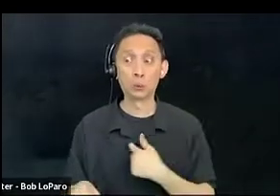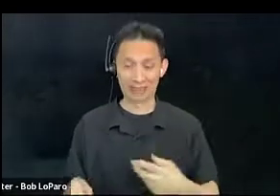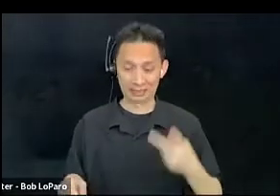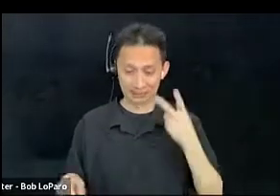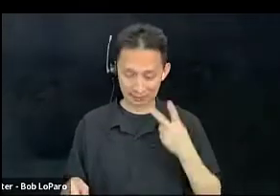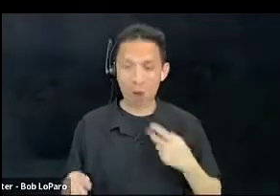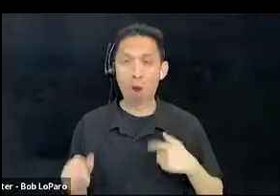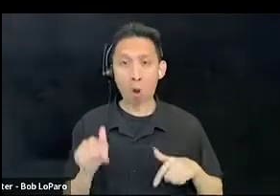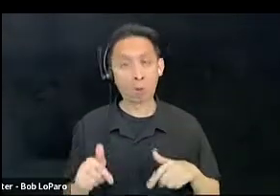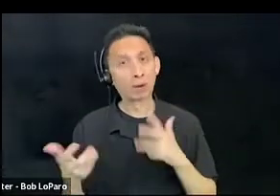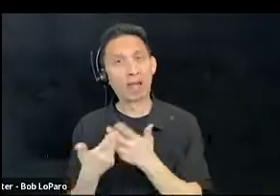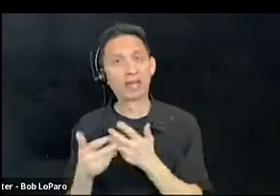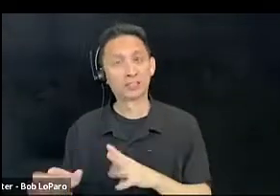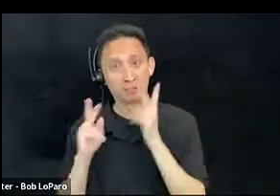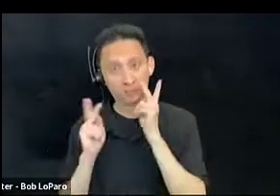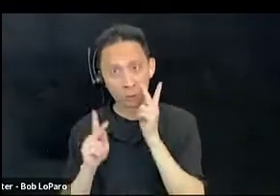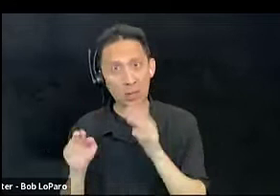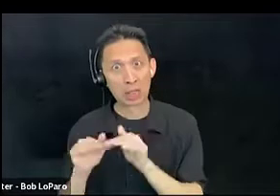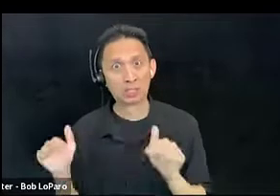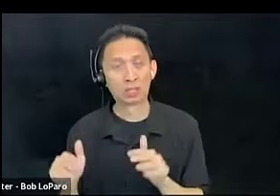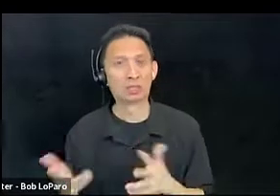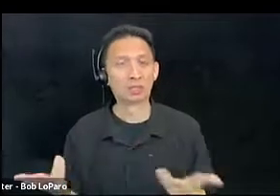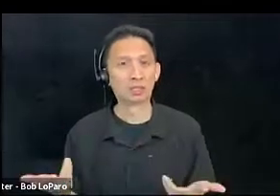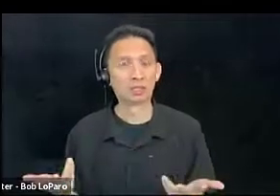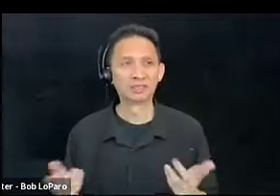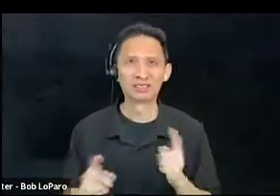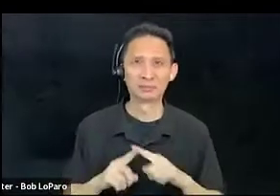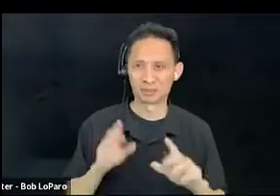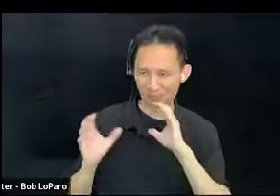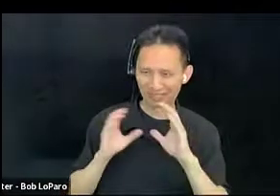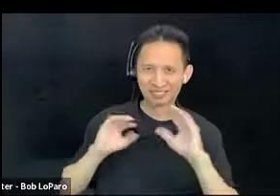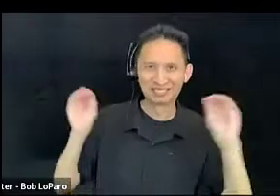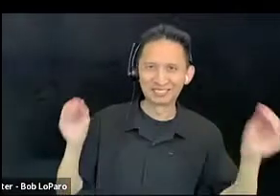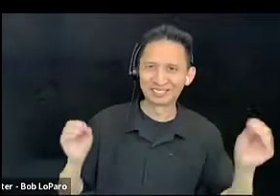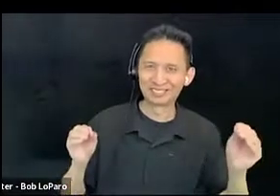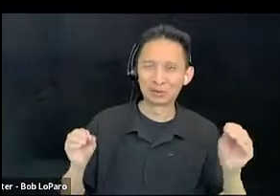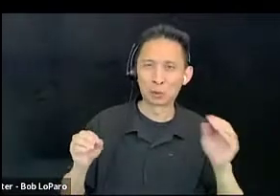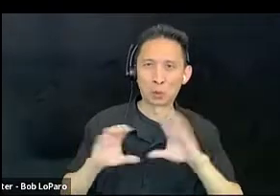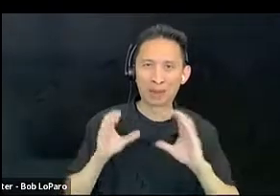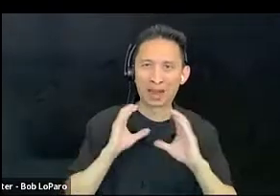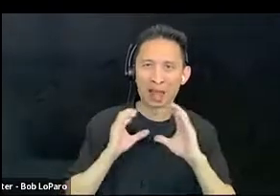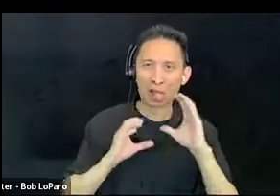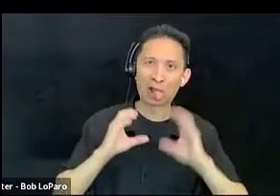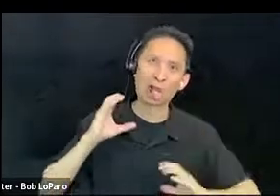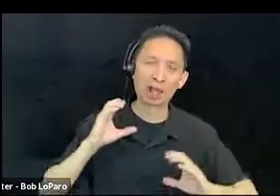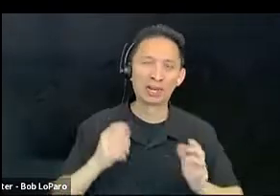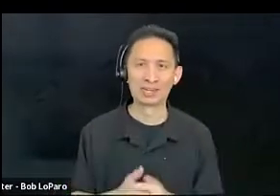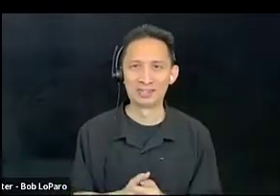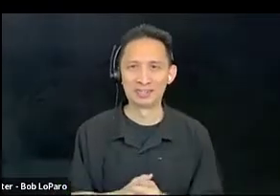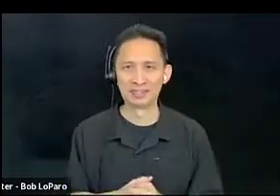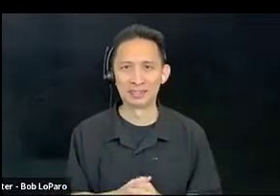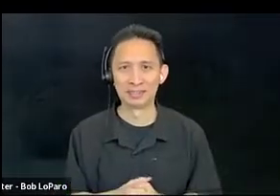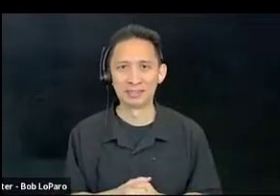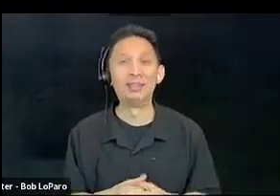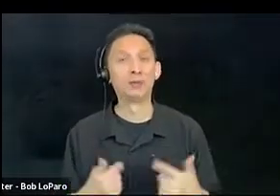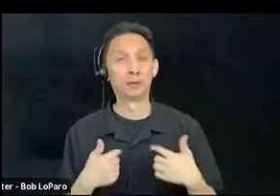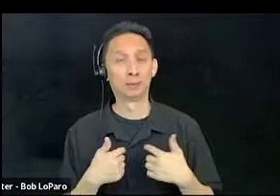And one of the kind of disclaimers that I'll give again and again in this session is that I'm not talking about receptive communication.